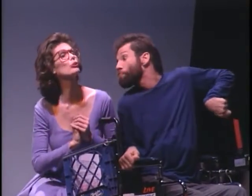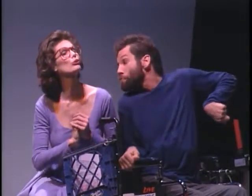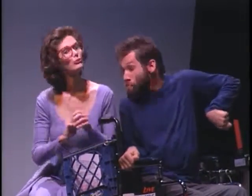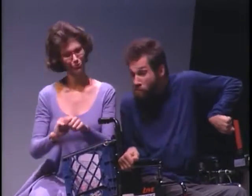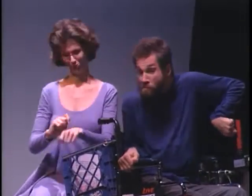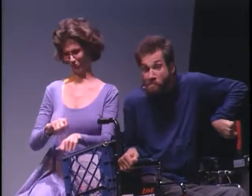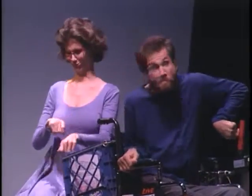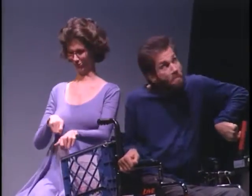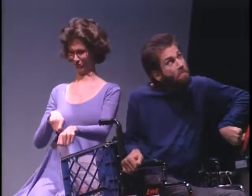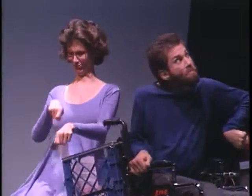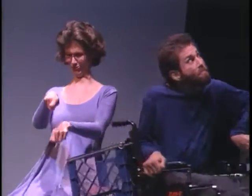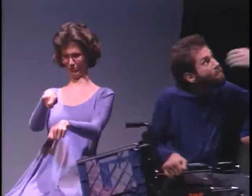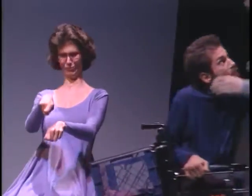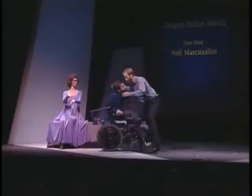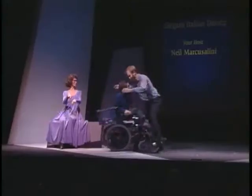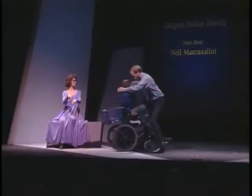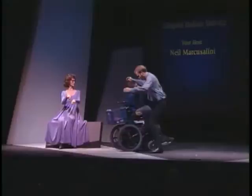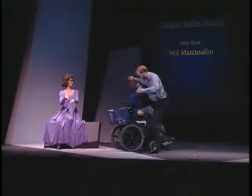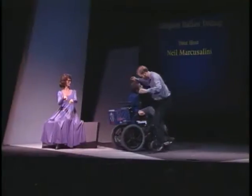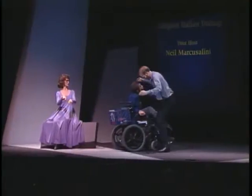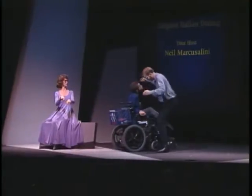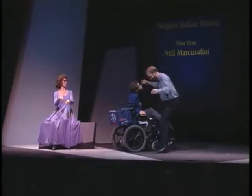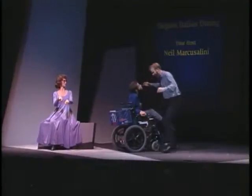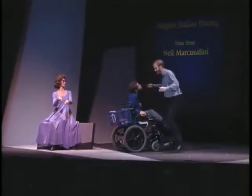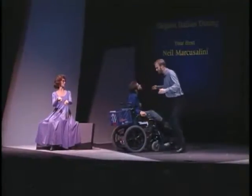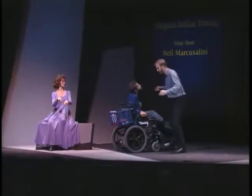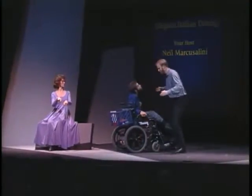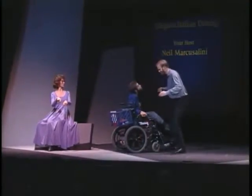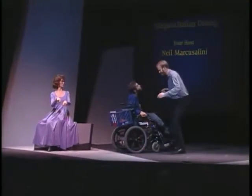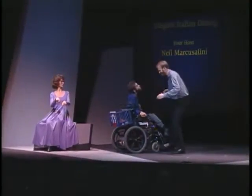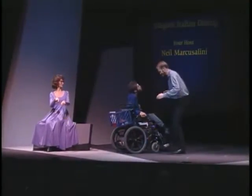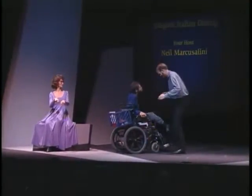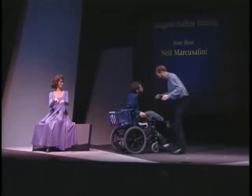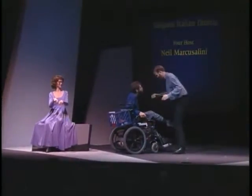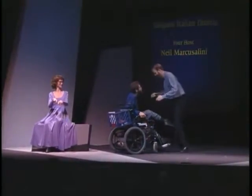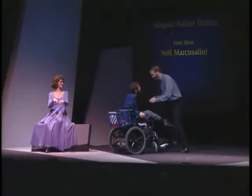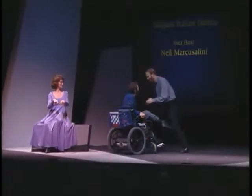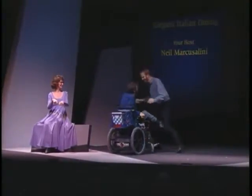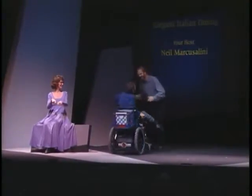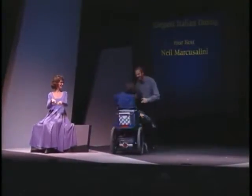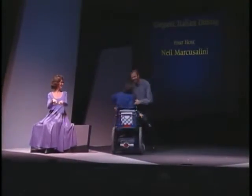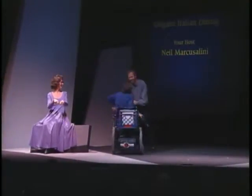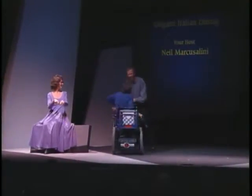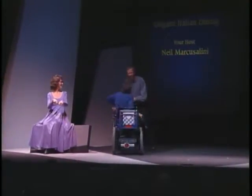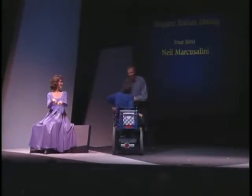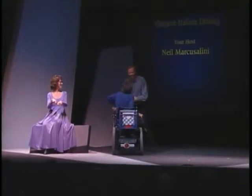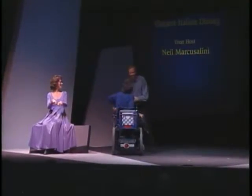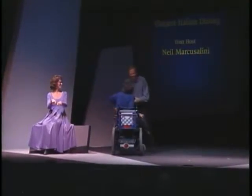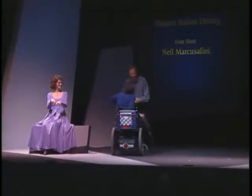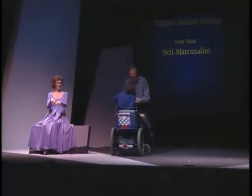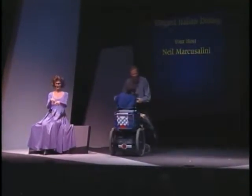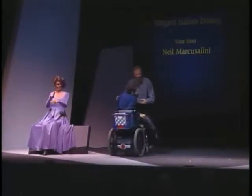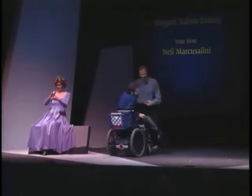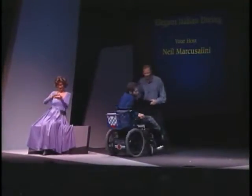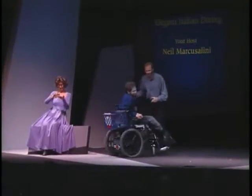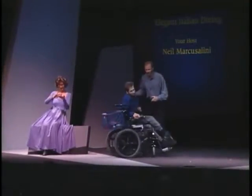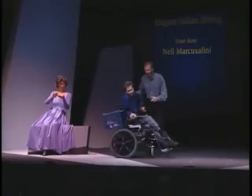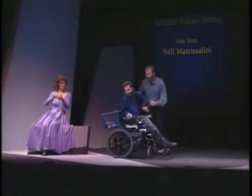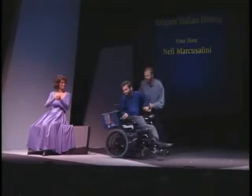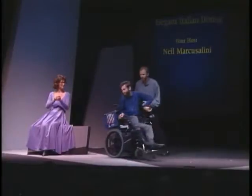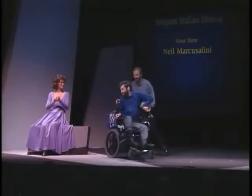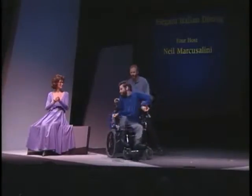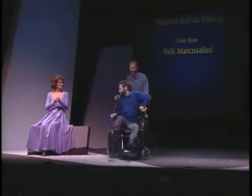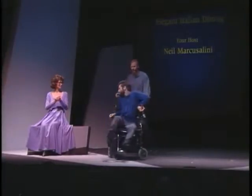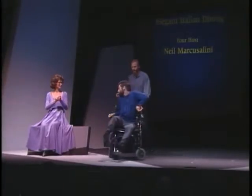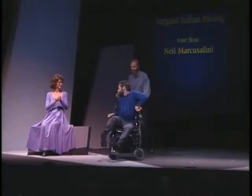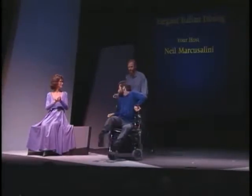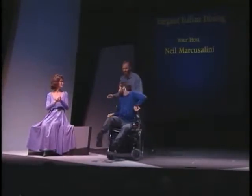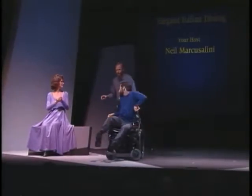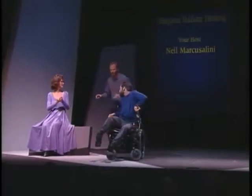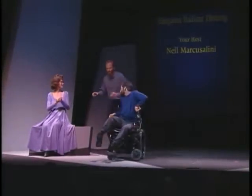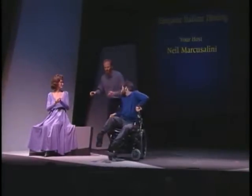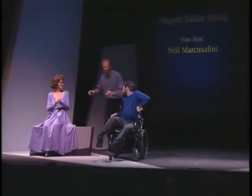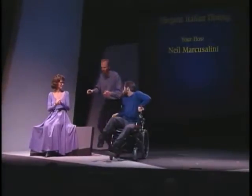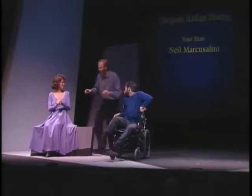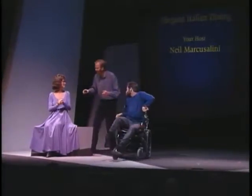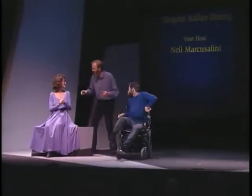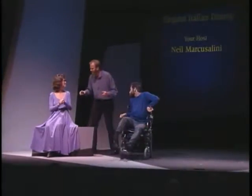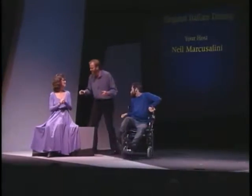oh whoa pardon me excuse me